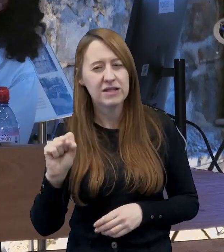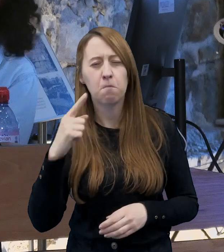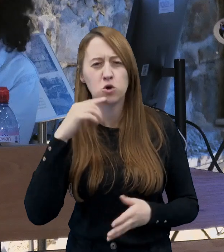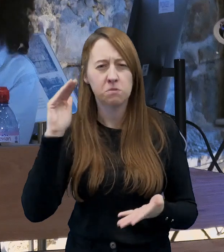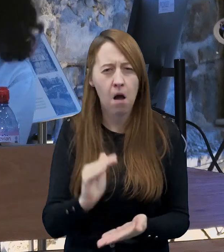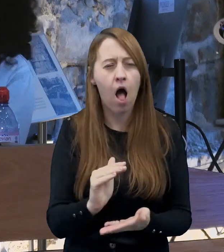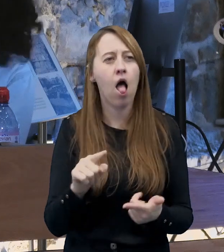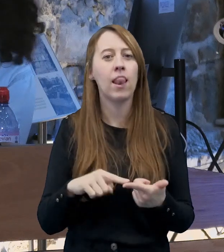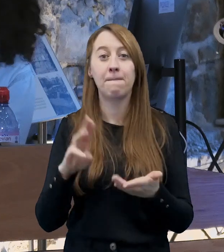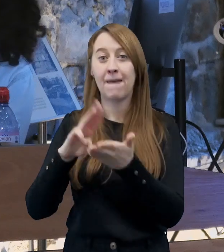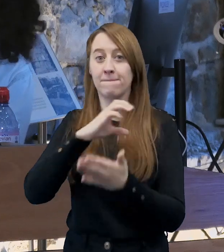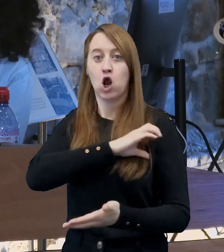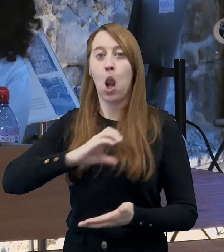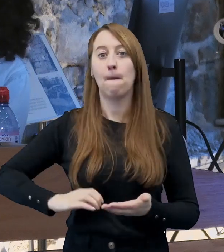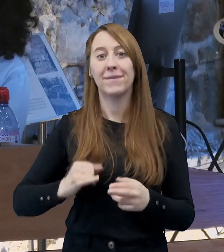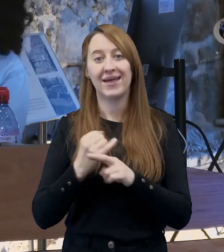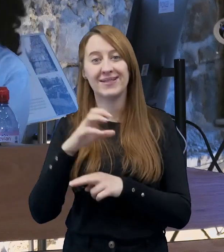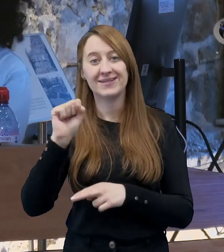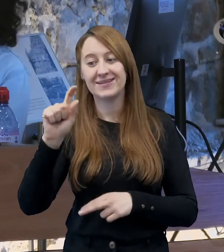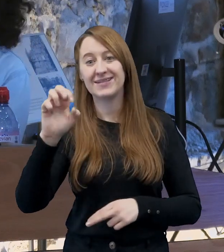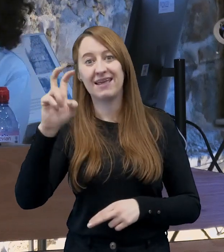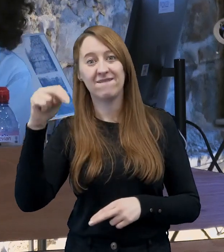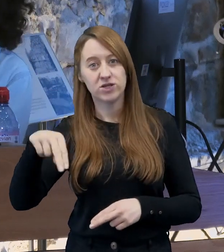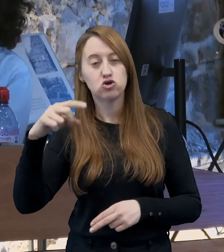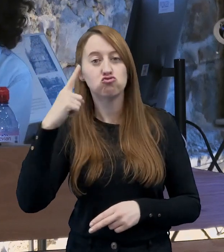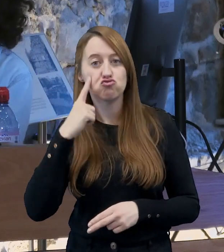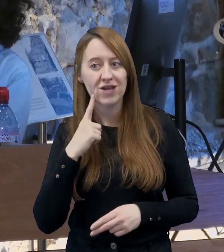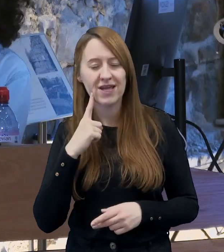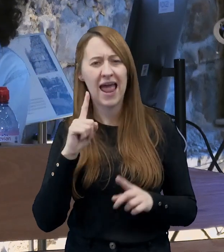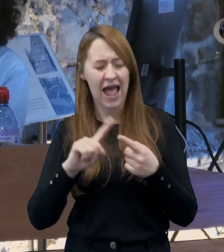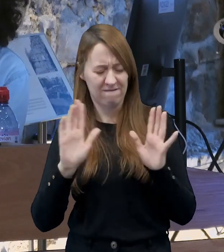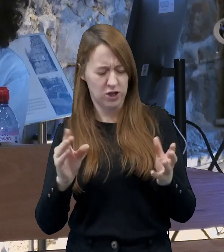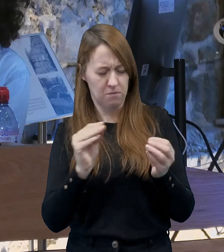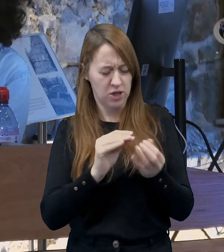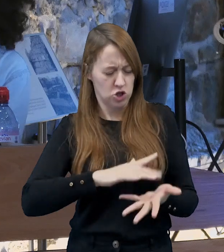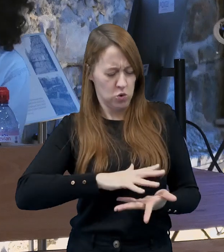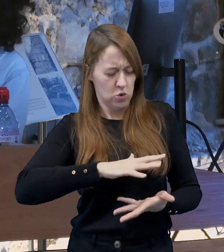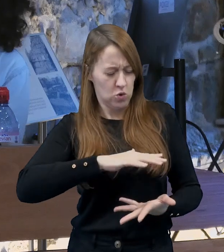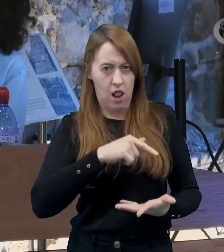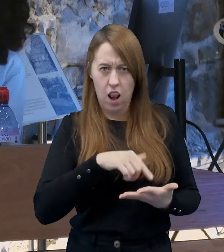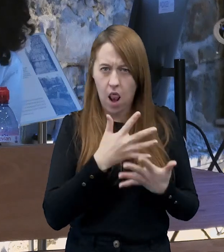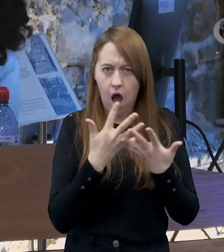You see them absolutely everywhere, and they're mentioned everywhere. And so there's so much information to try and sort out